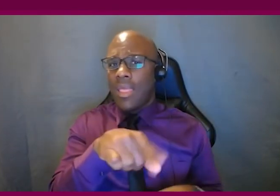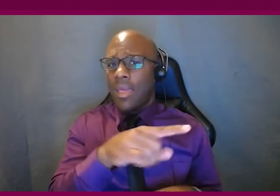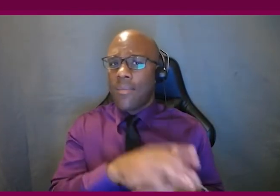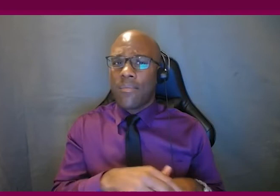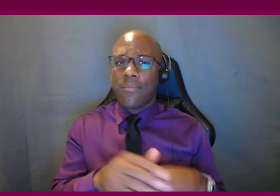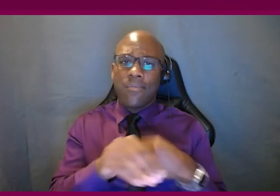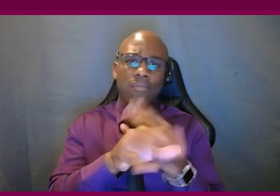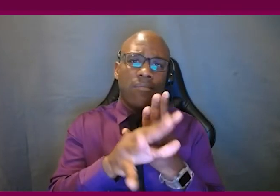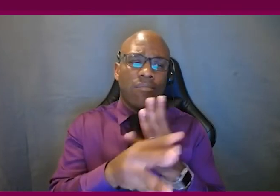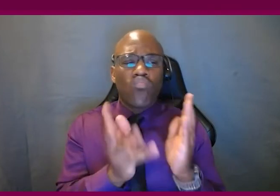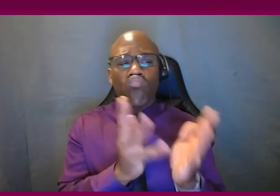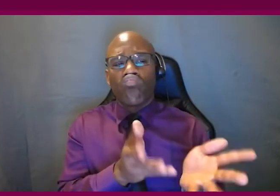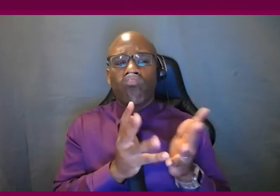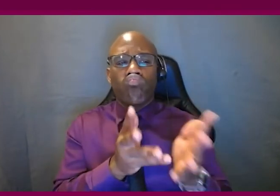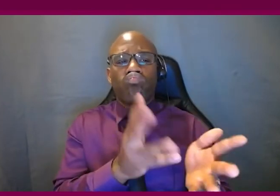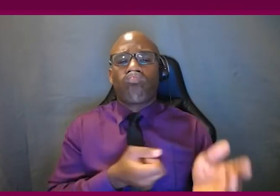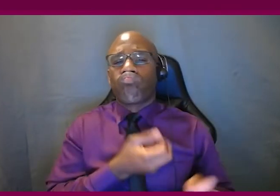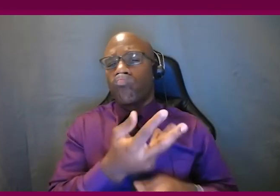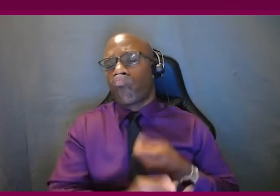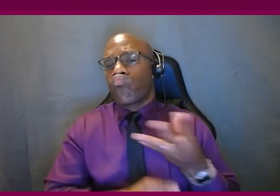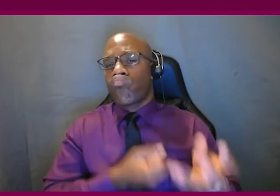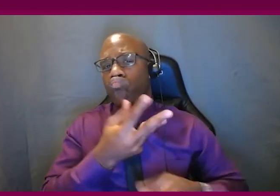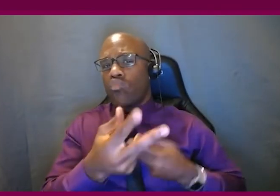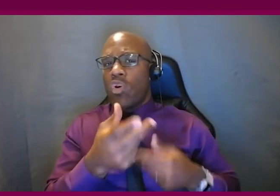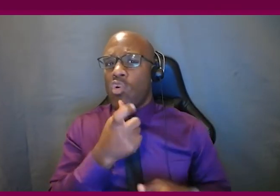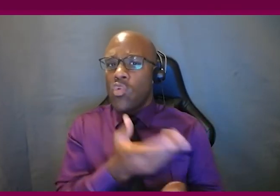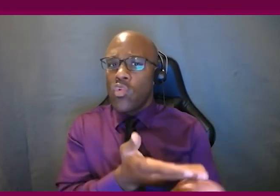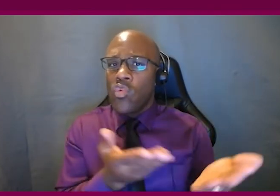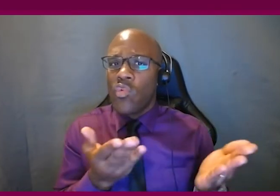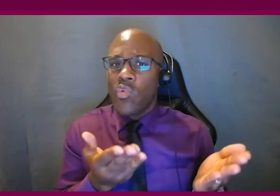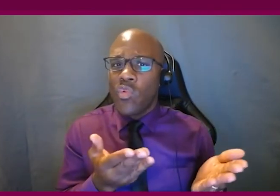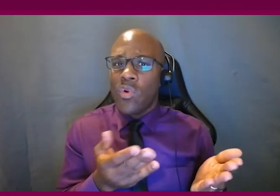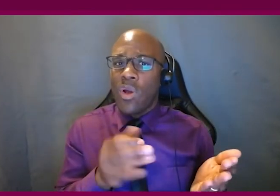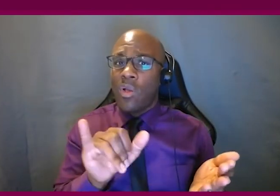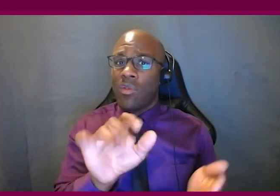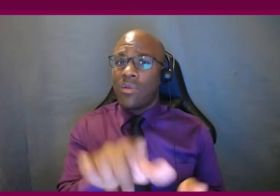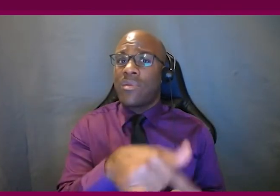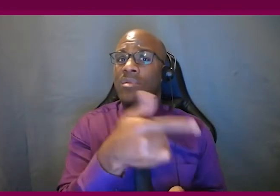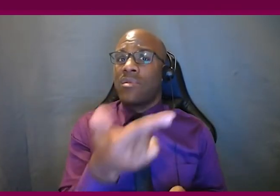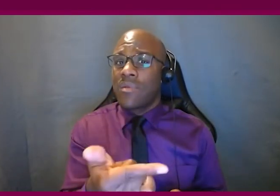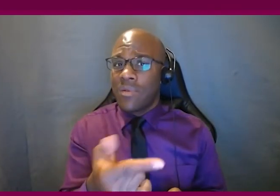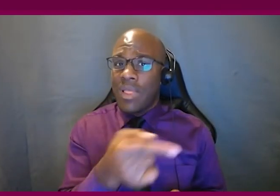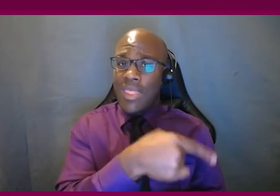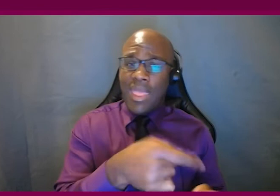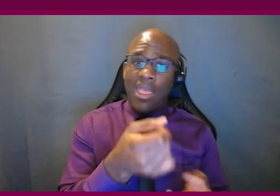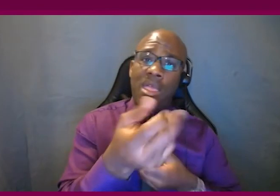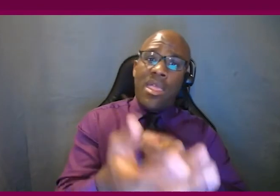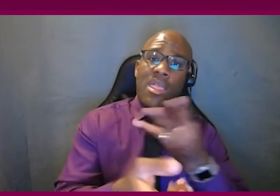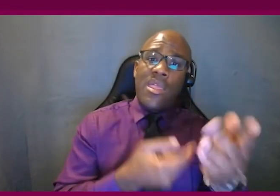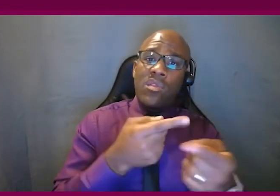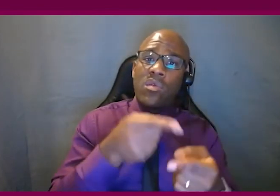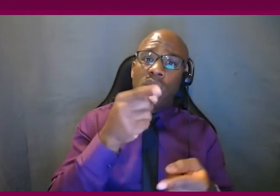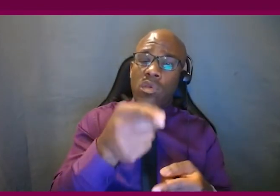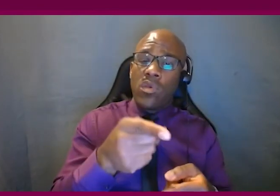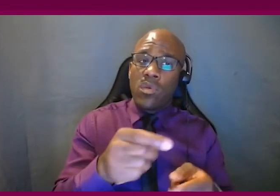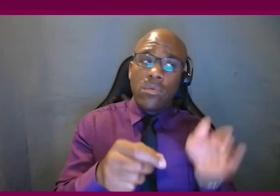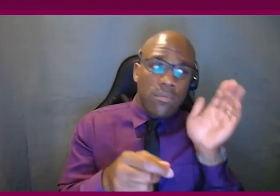Bri Beck: I also encourage everyone to just be really intentional about their wellness routine.